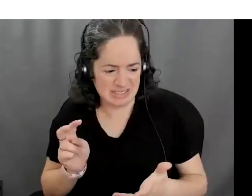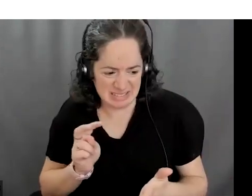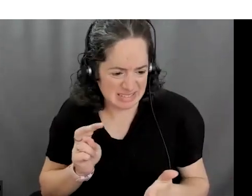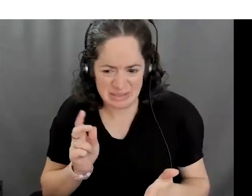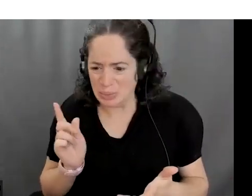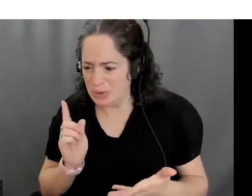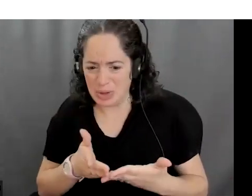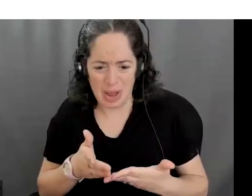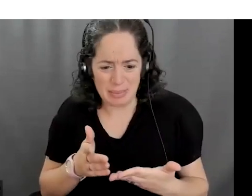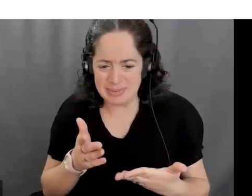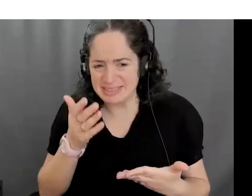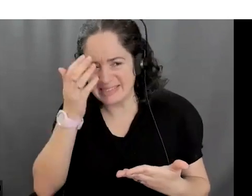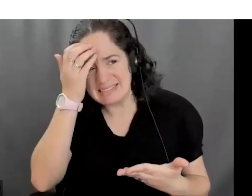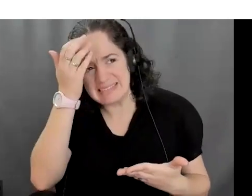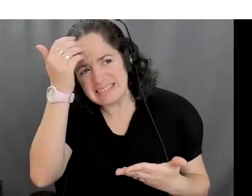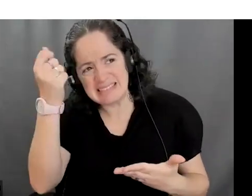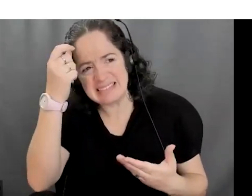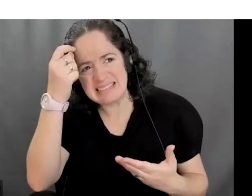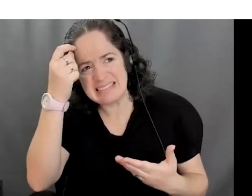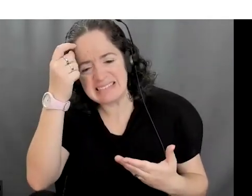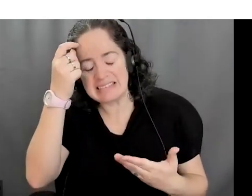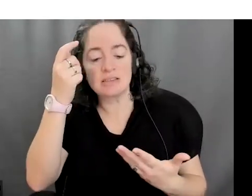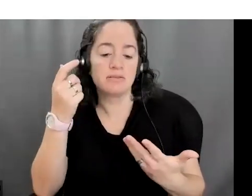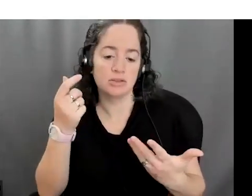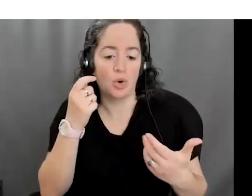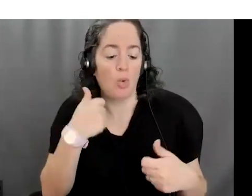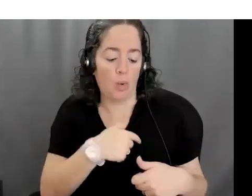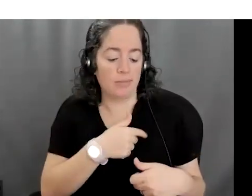or what stops are where.